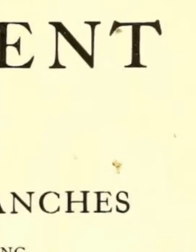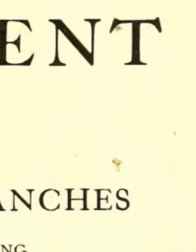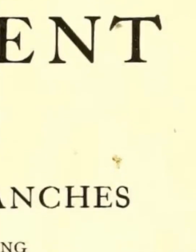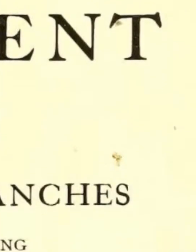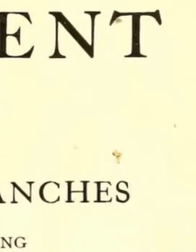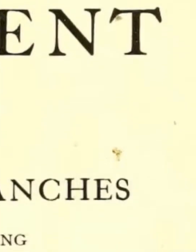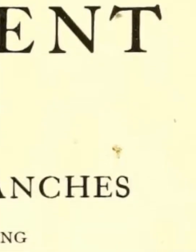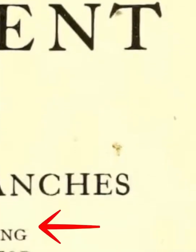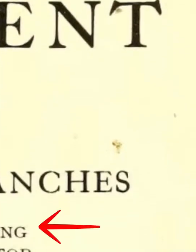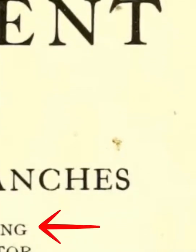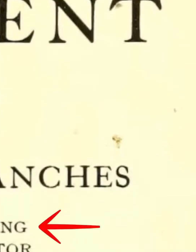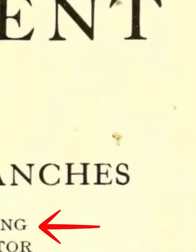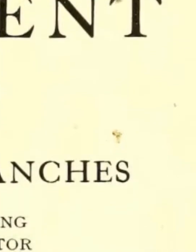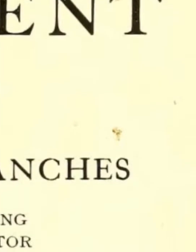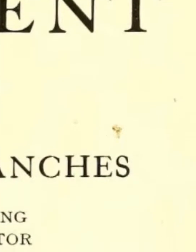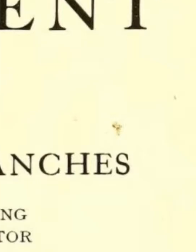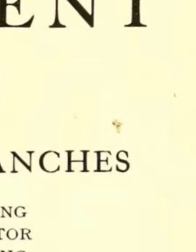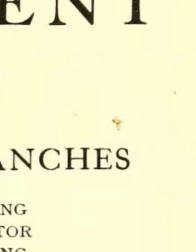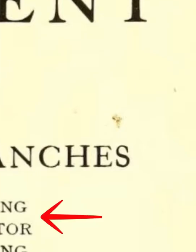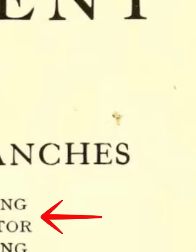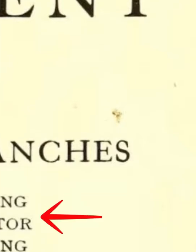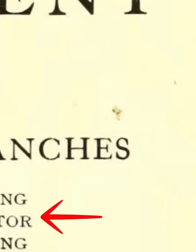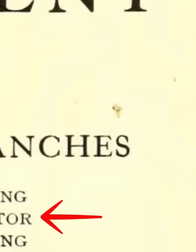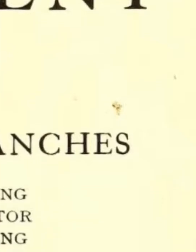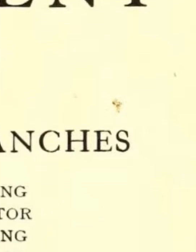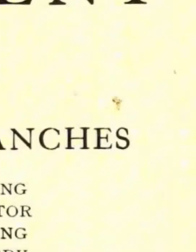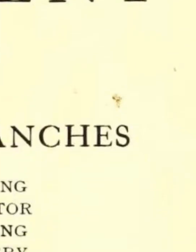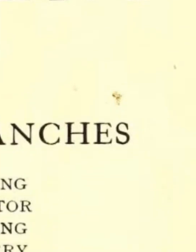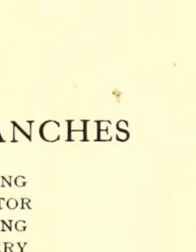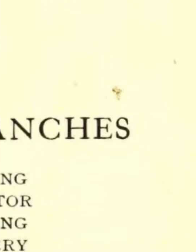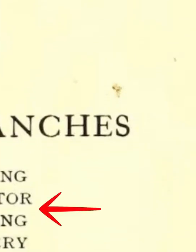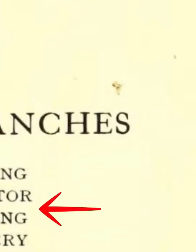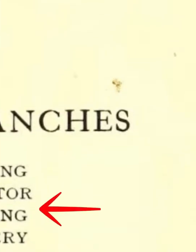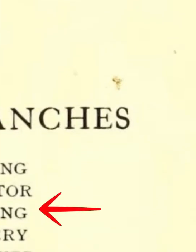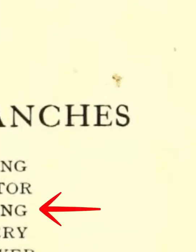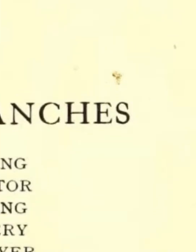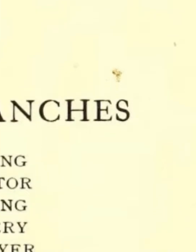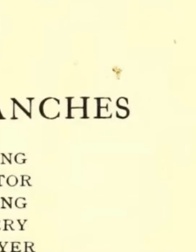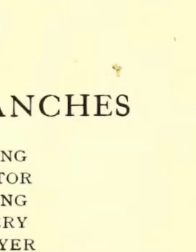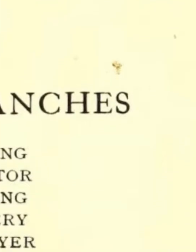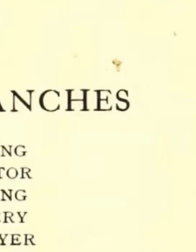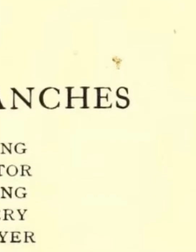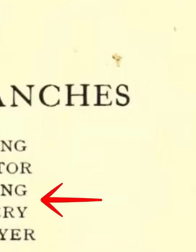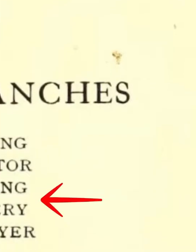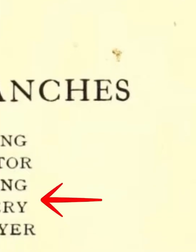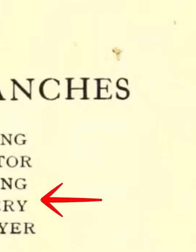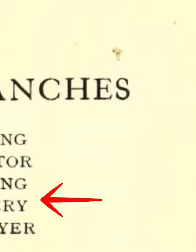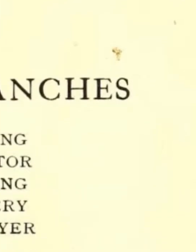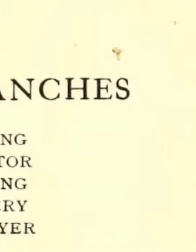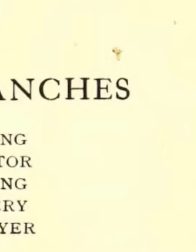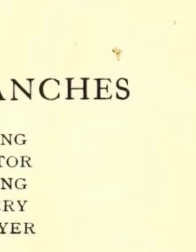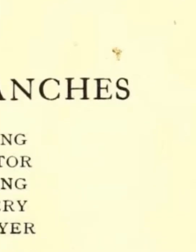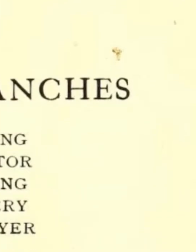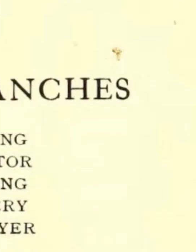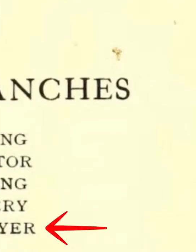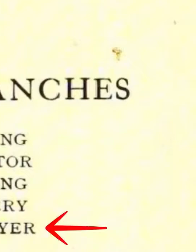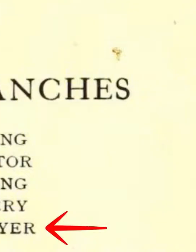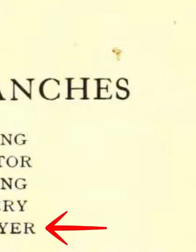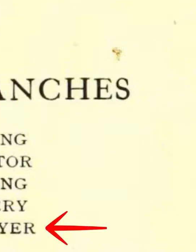daily duties menu making mistress and servant home doctor hostess and guest sick nursing marketing the nursery trussing and carving